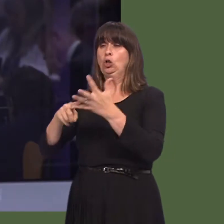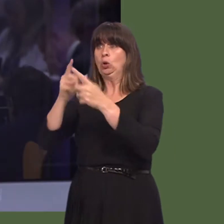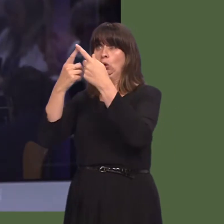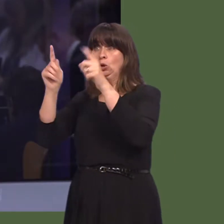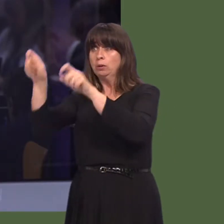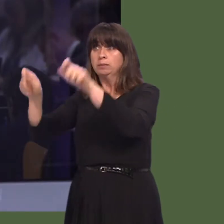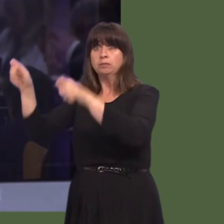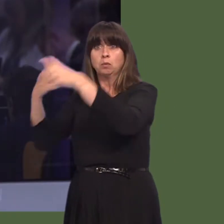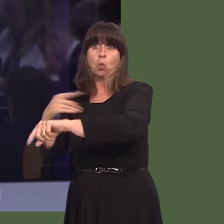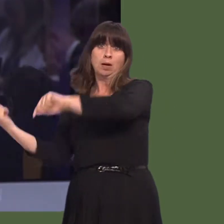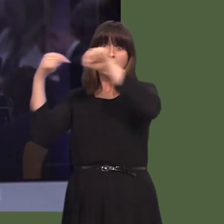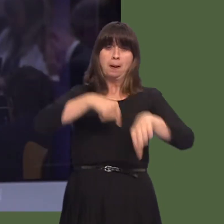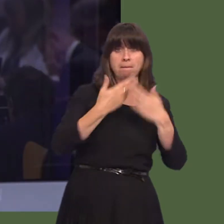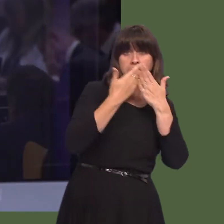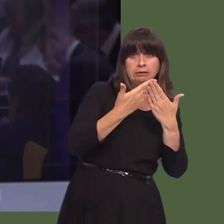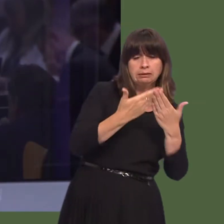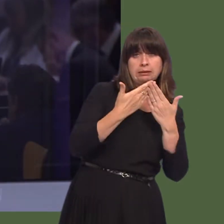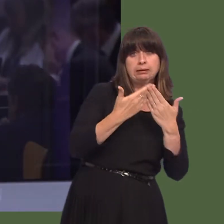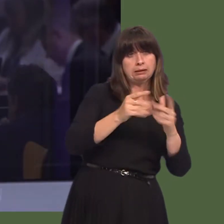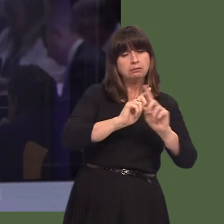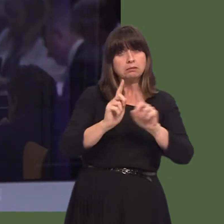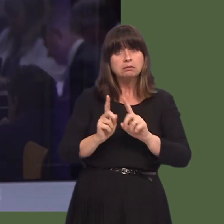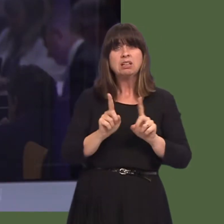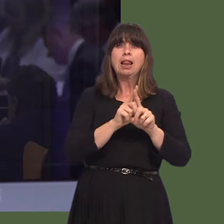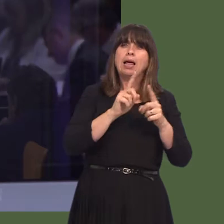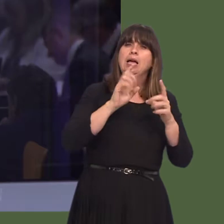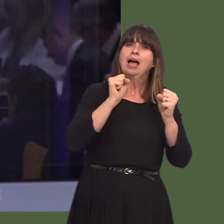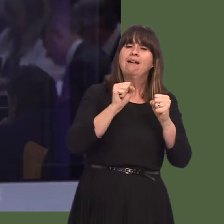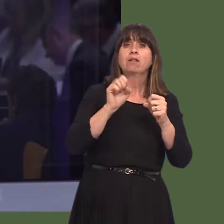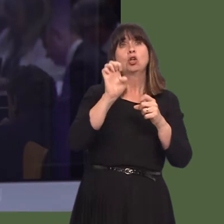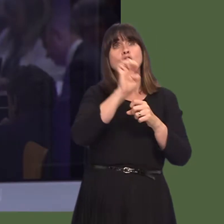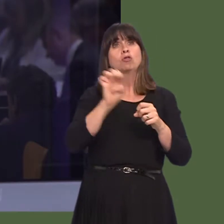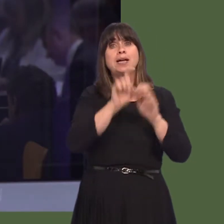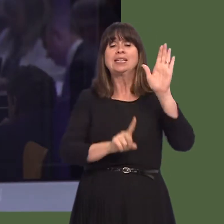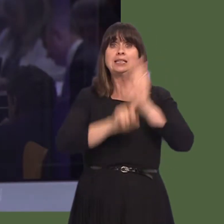non-governmental agencies and organisations, such as the European Space Agency, were they